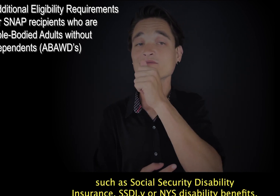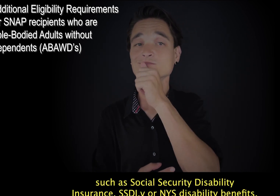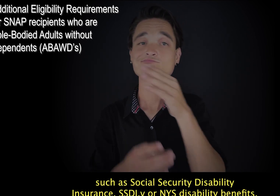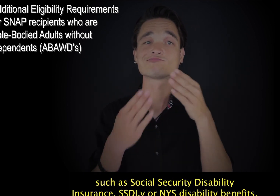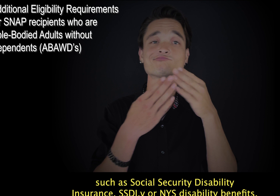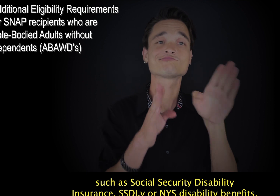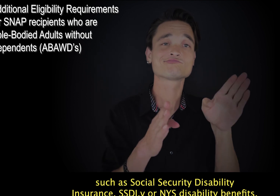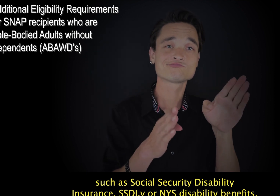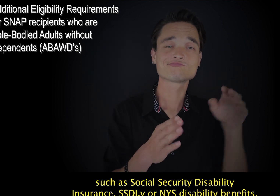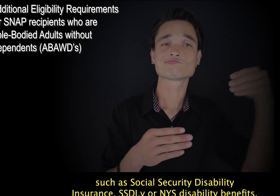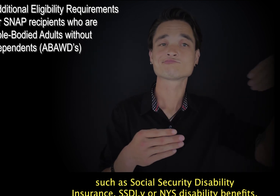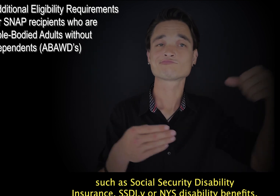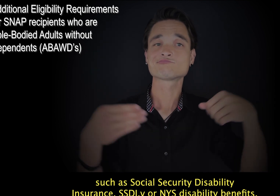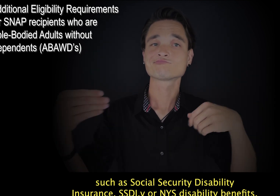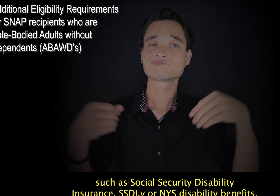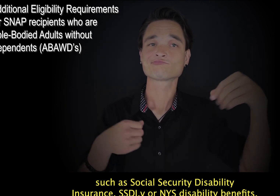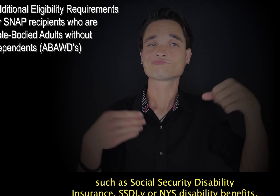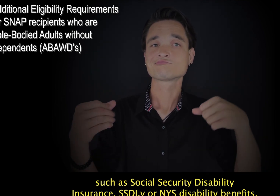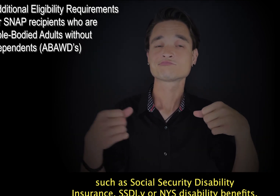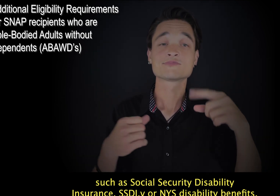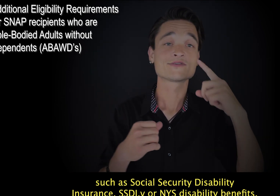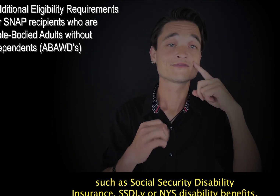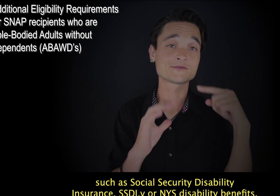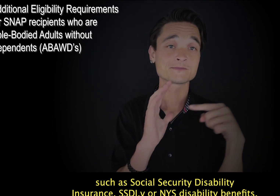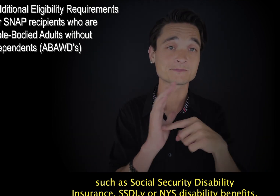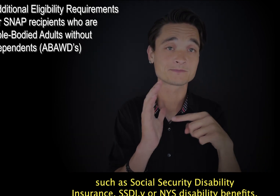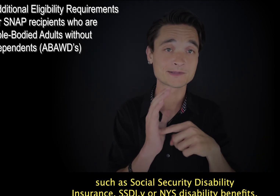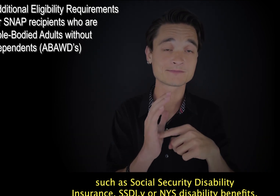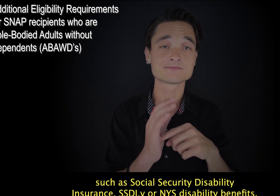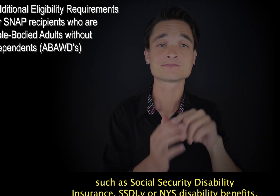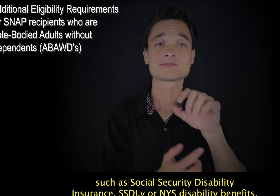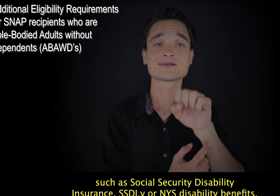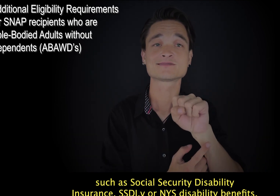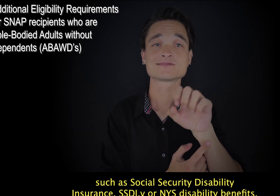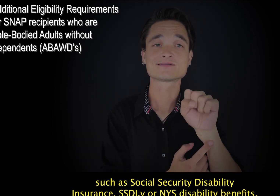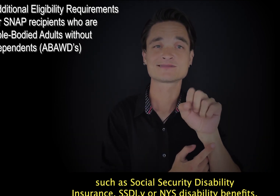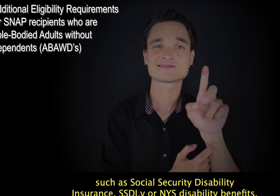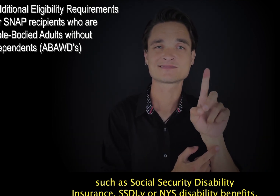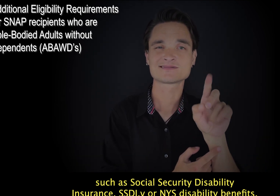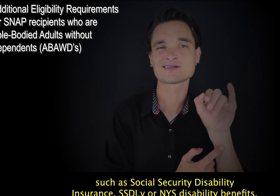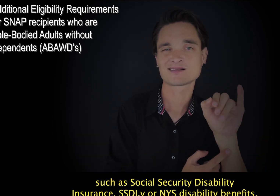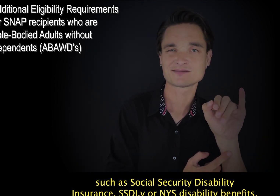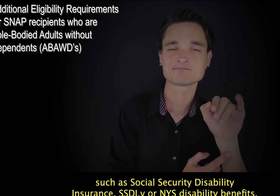such as Social Security Disability Insurance, SSDI,v or NYS disability benefits,